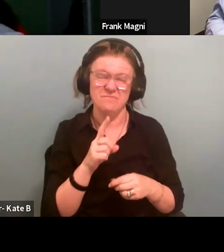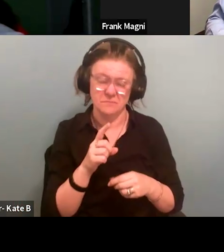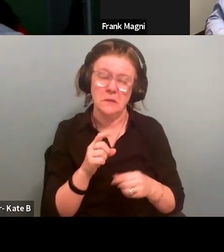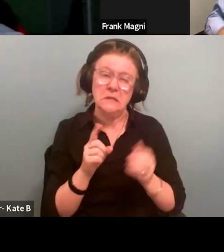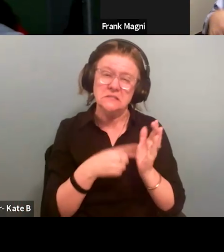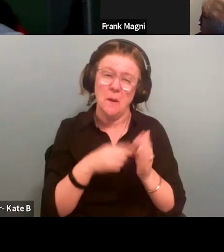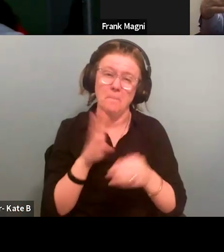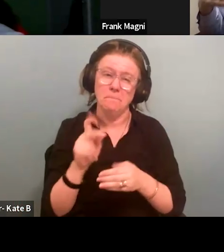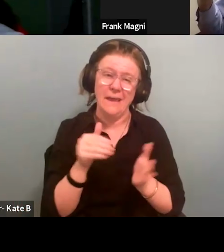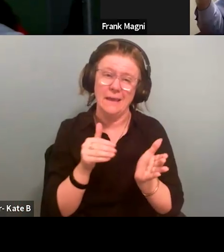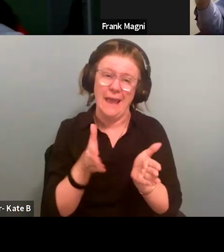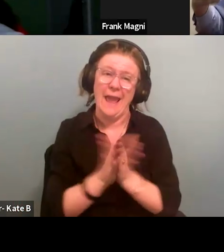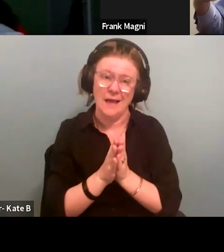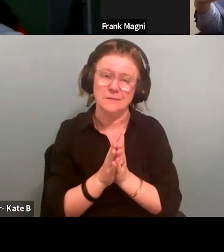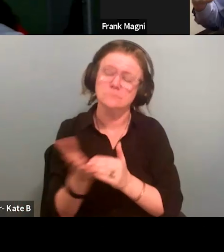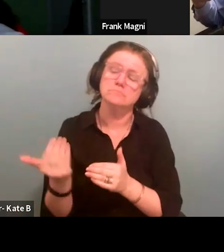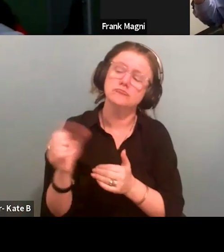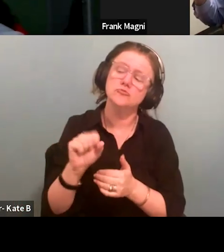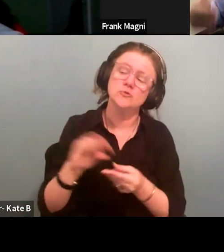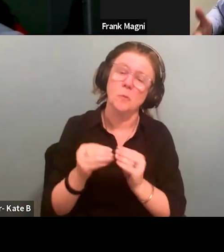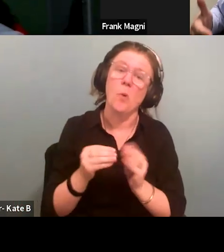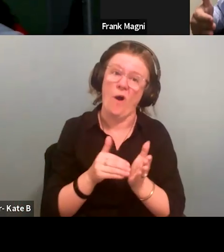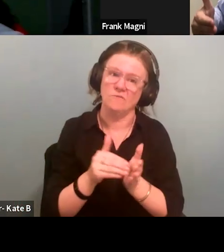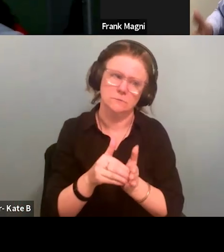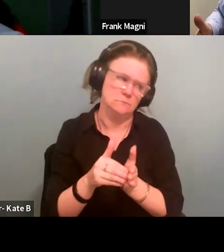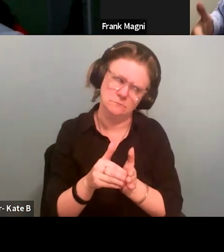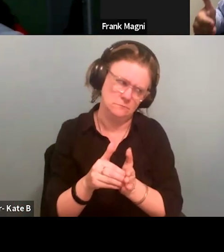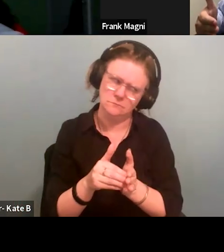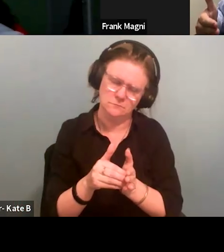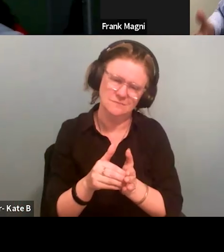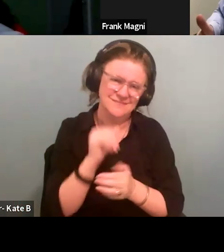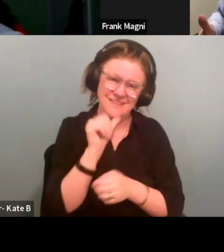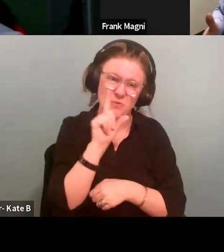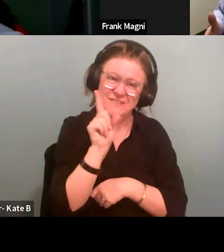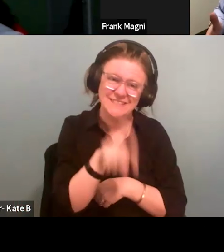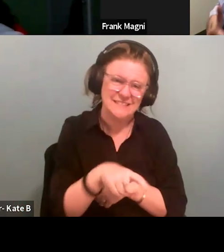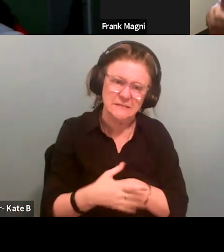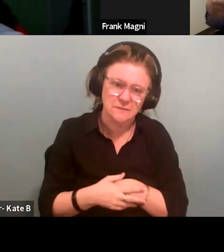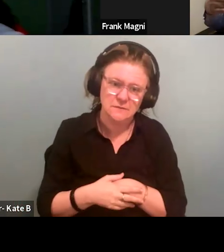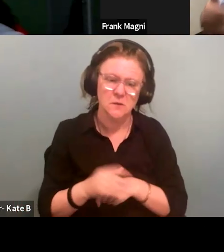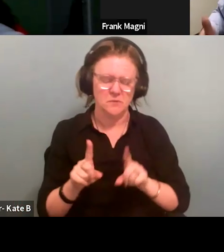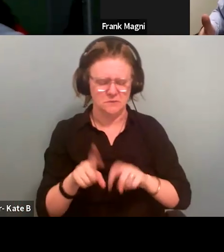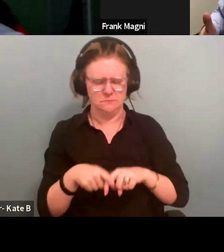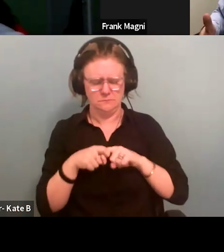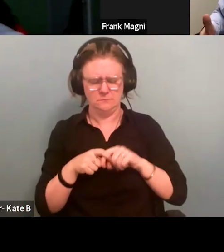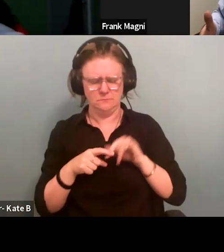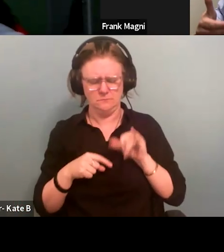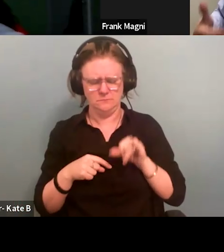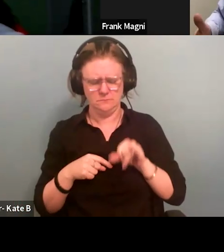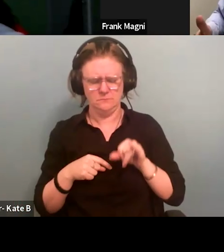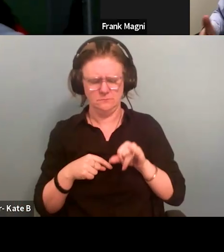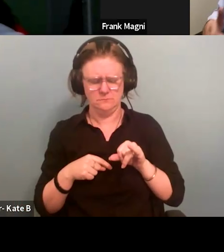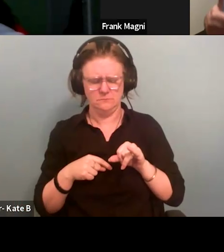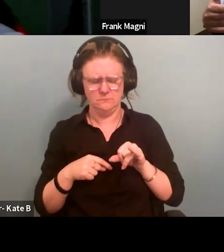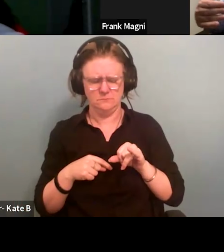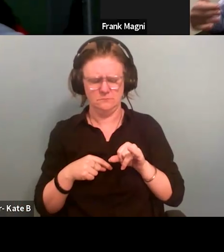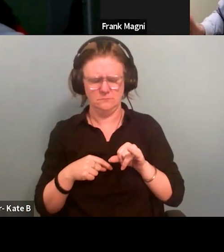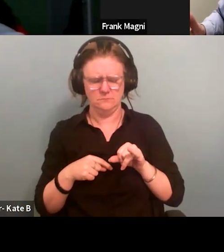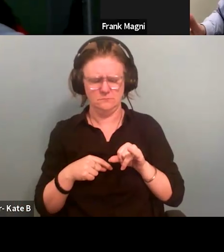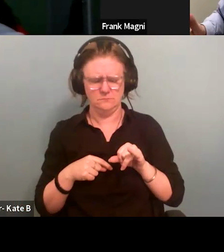And just always pausing and saying to yourself,